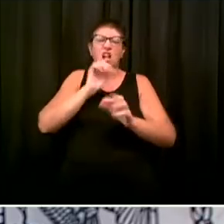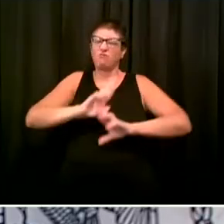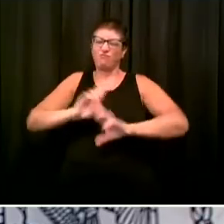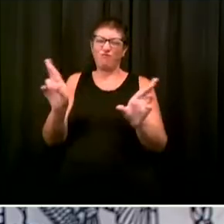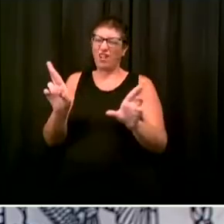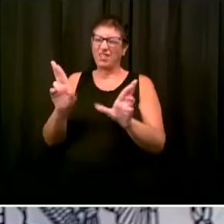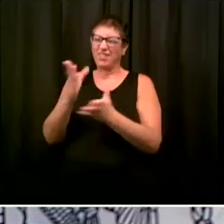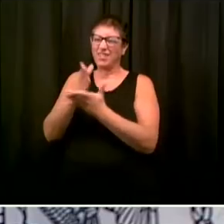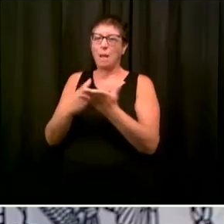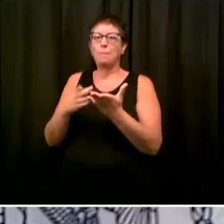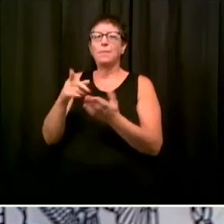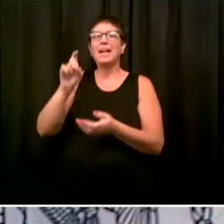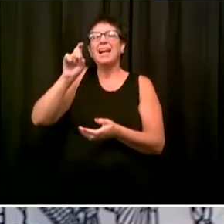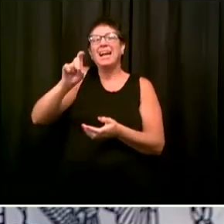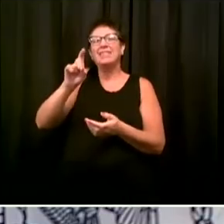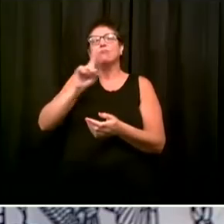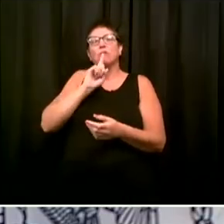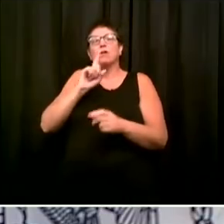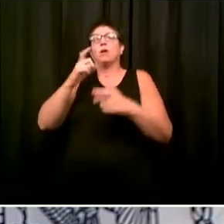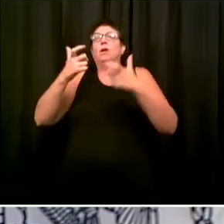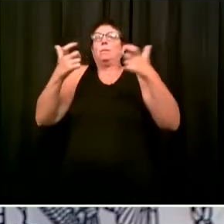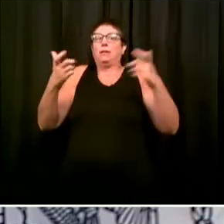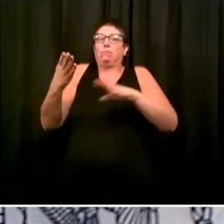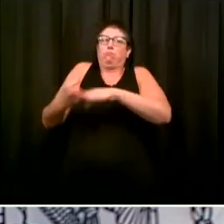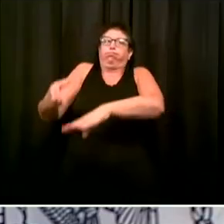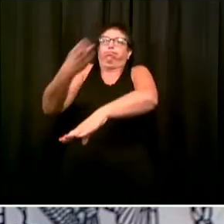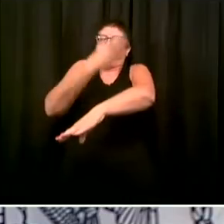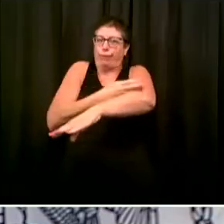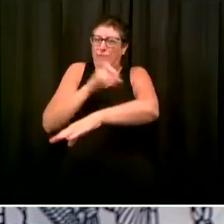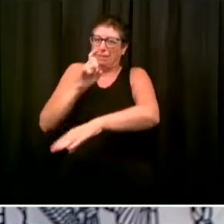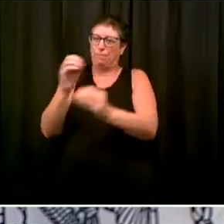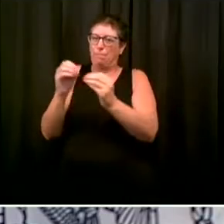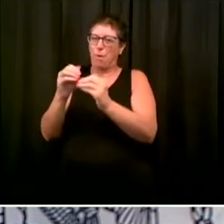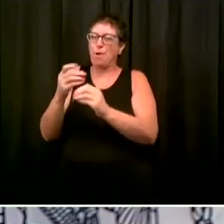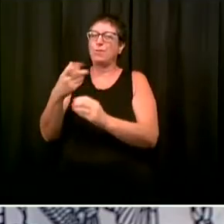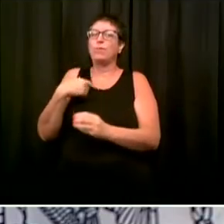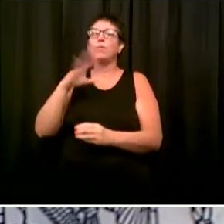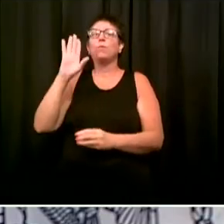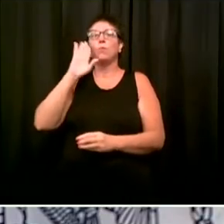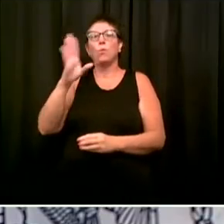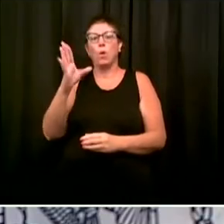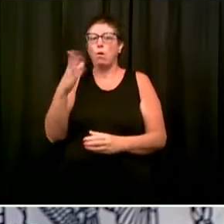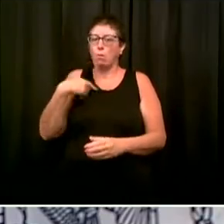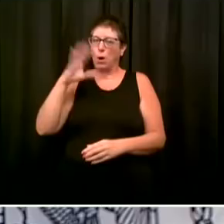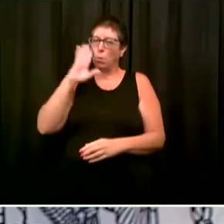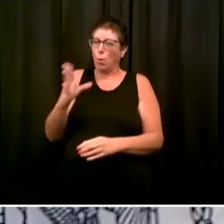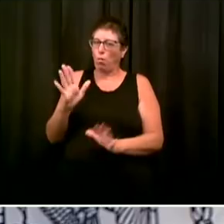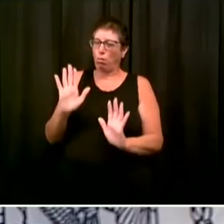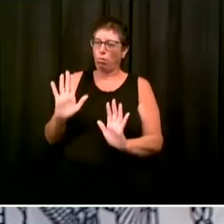BETTER, AGAIN, THERE ARE GOING TO BE SPACES WITHIN THE BUILDINGS THAT NEED LONG- TERM WORK, LONG-TERM